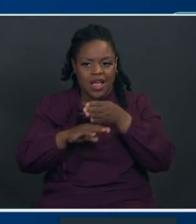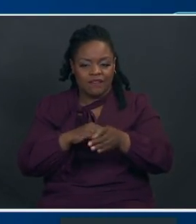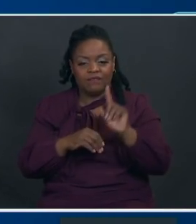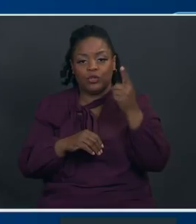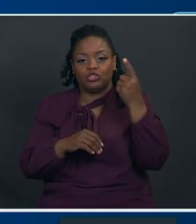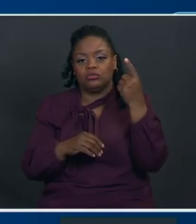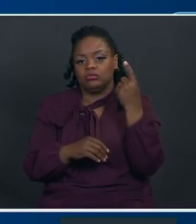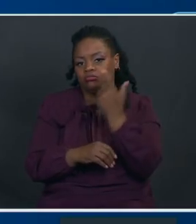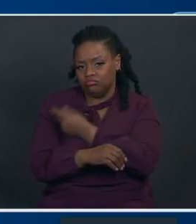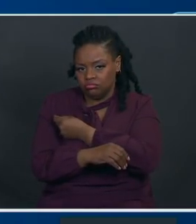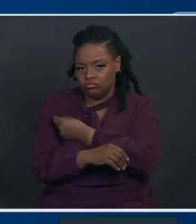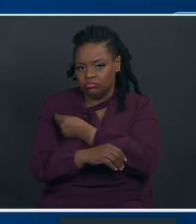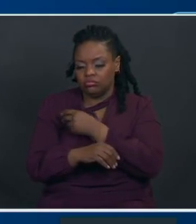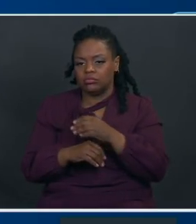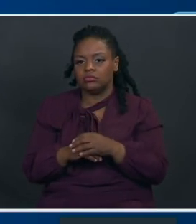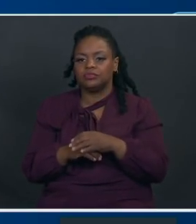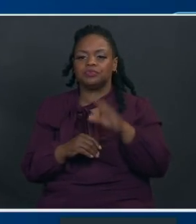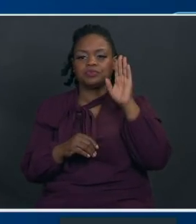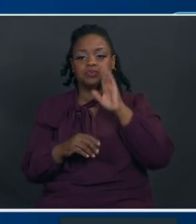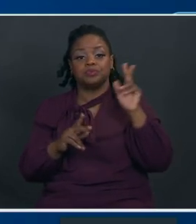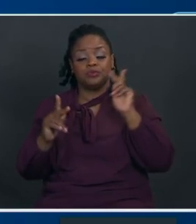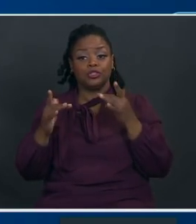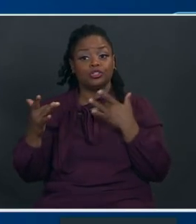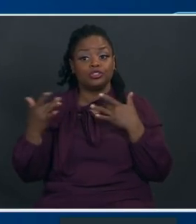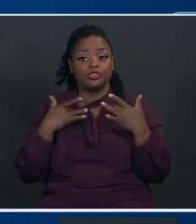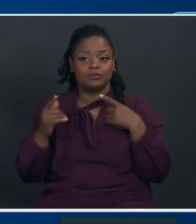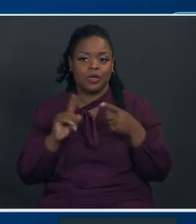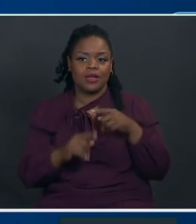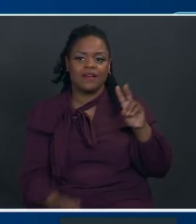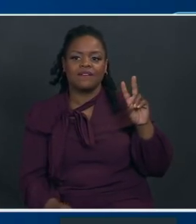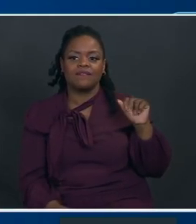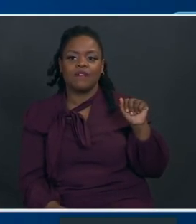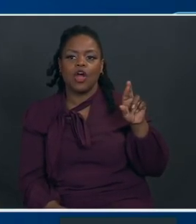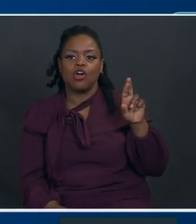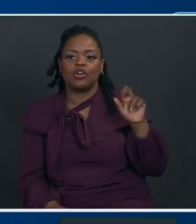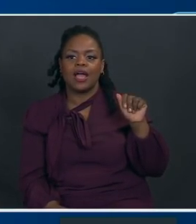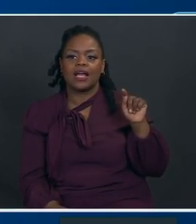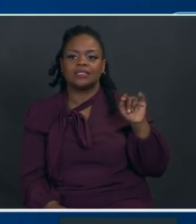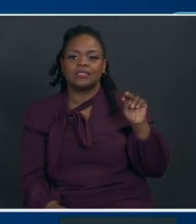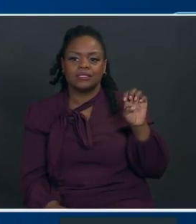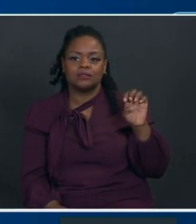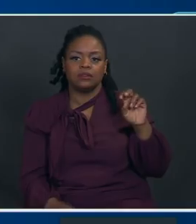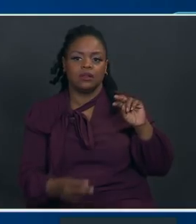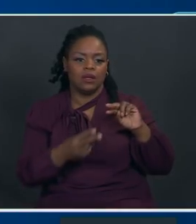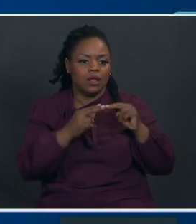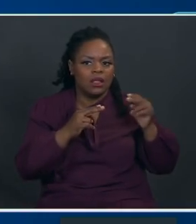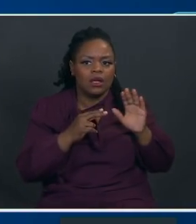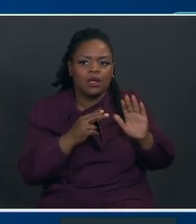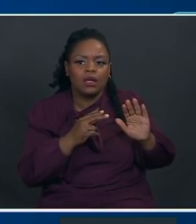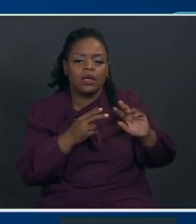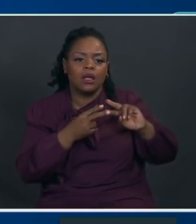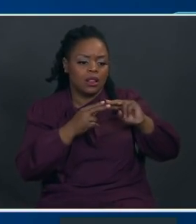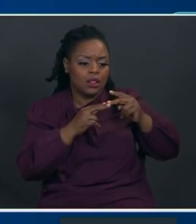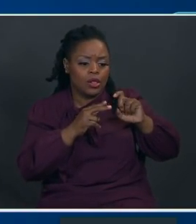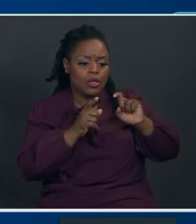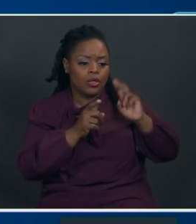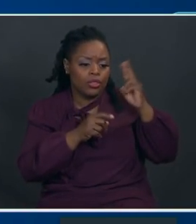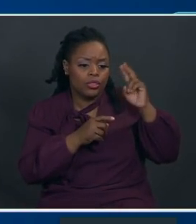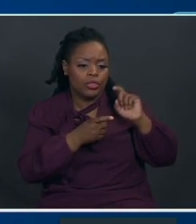about various viruses mutate and we have always expected that variance would emerge, and we have been looking for them.